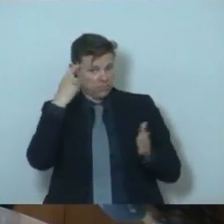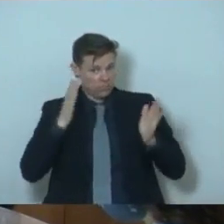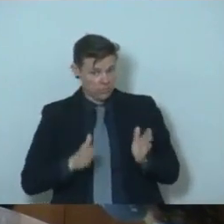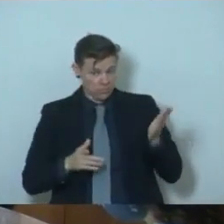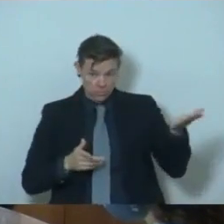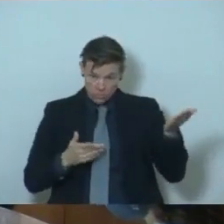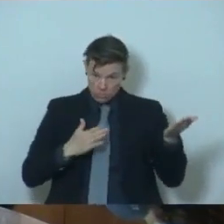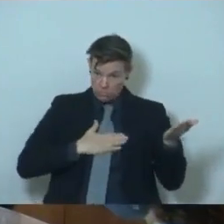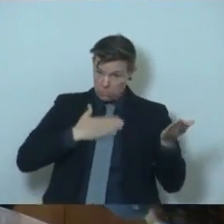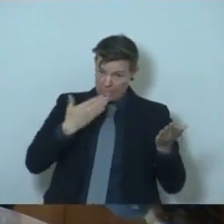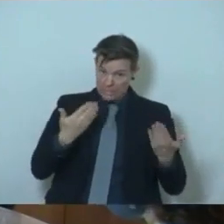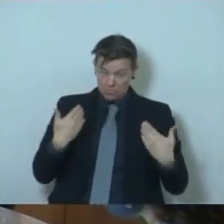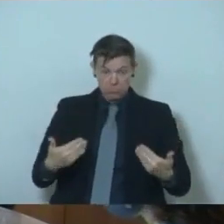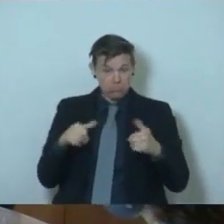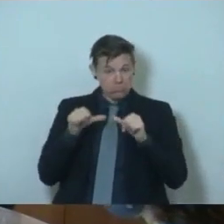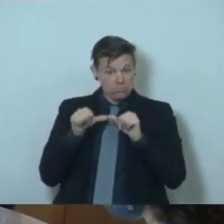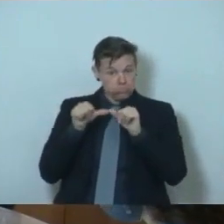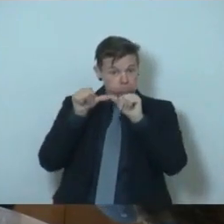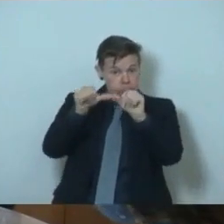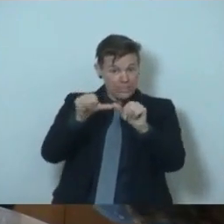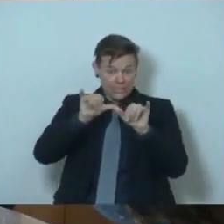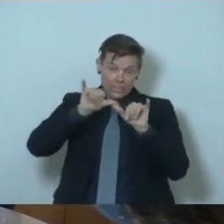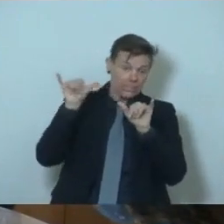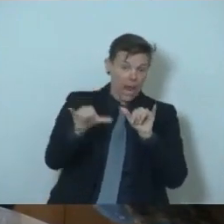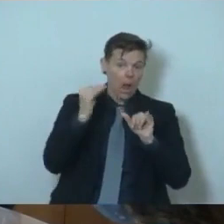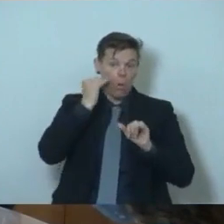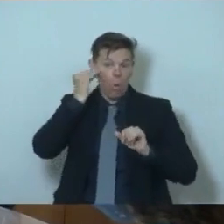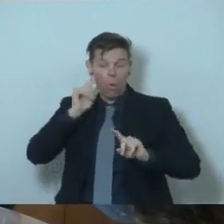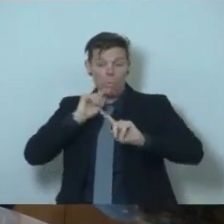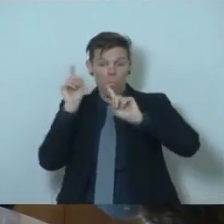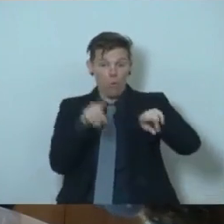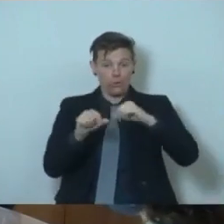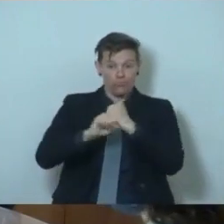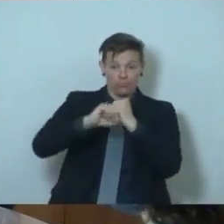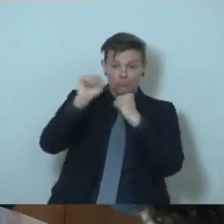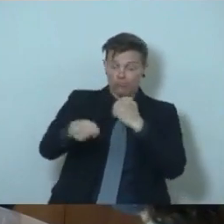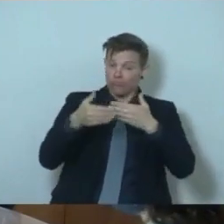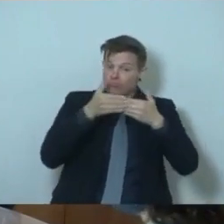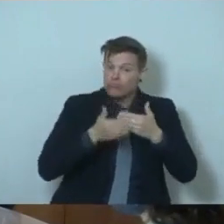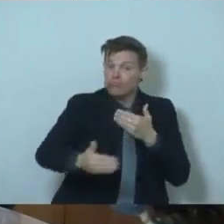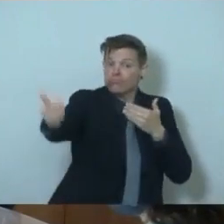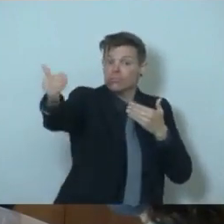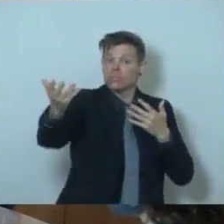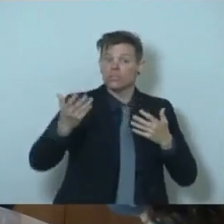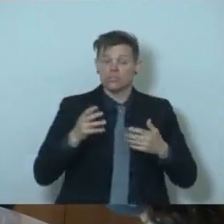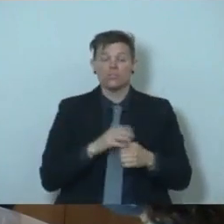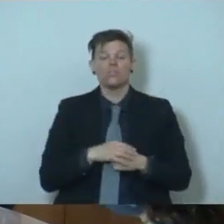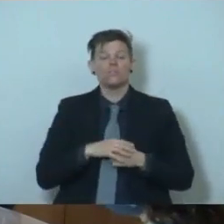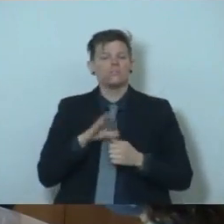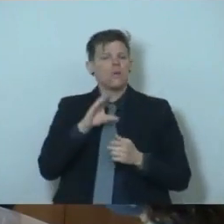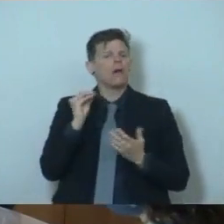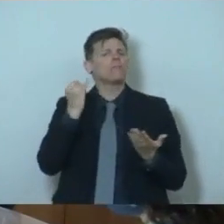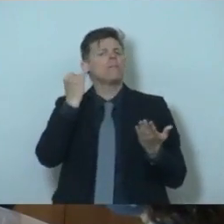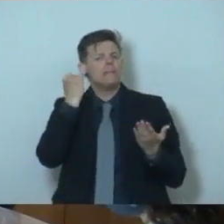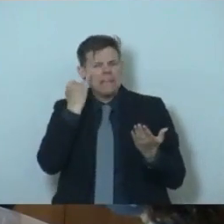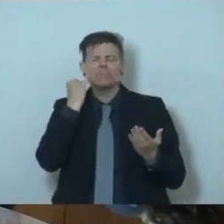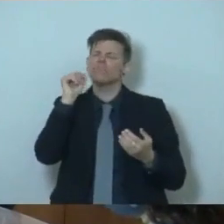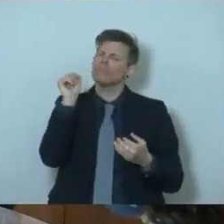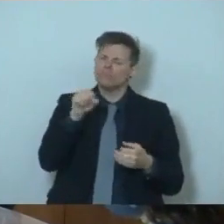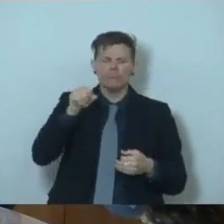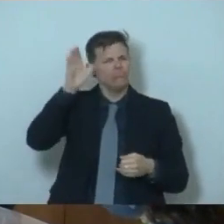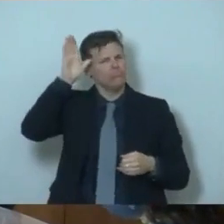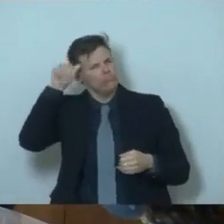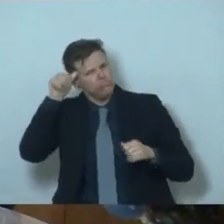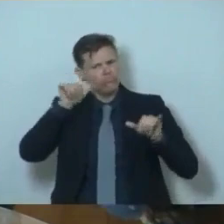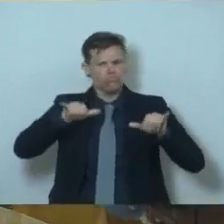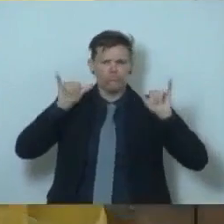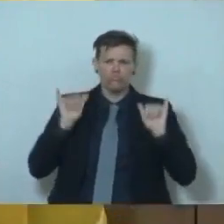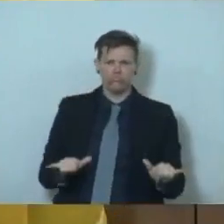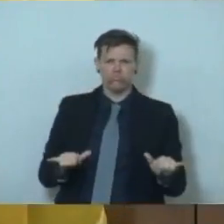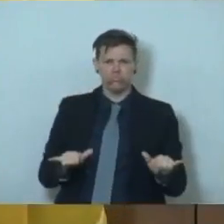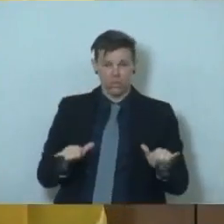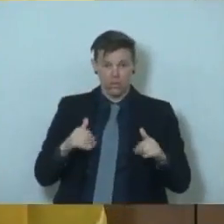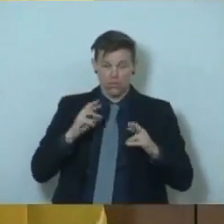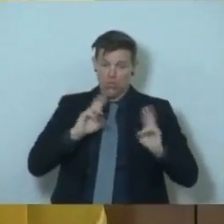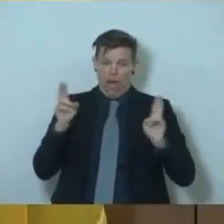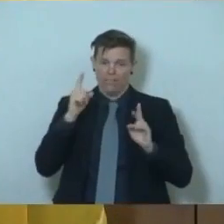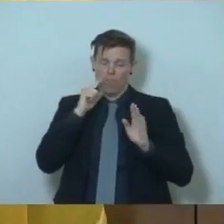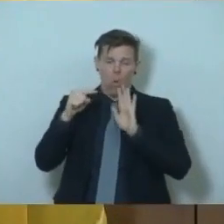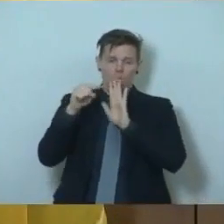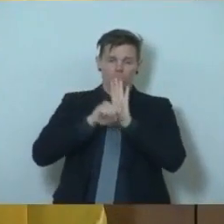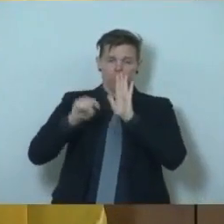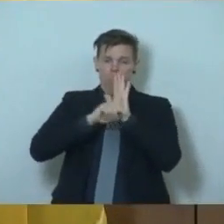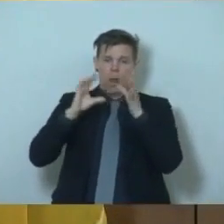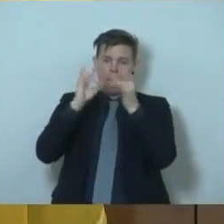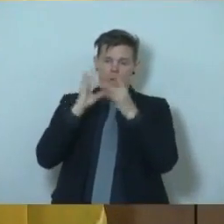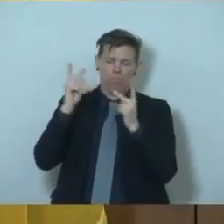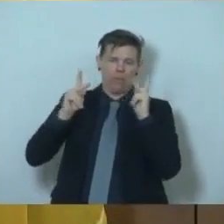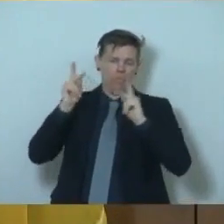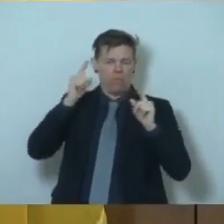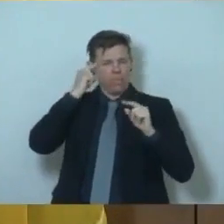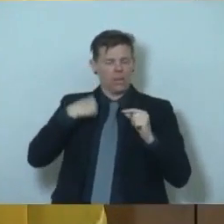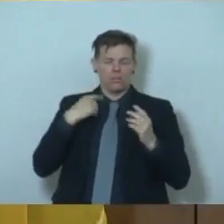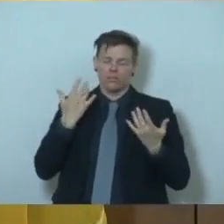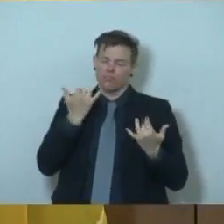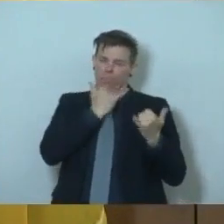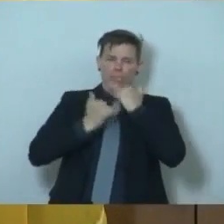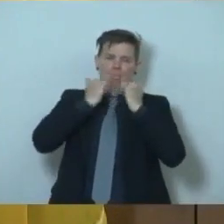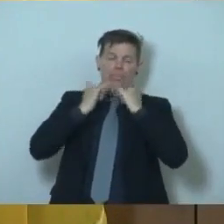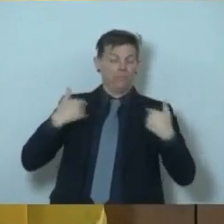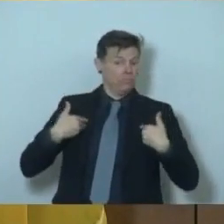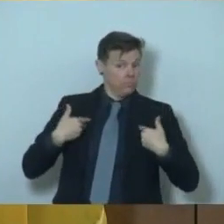AND TO THE GOVERNOR ARE YOU PREPARED TO EXTEND THIS STAY-AT-HOME ORDER PAST THE 15th WITH THAT, POTENTIALLY DEALING WITH THE BACK LASH IF YOU CHOOSE TO KEEP THAT ORDER IN